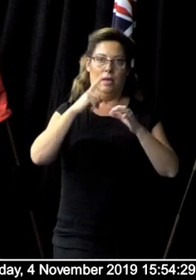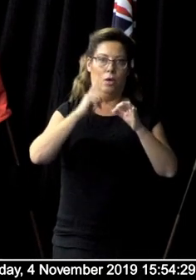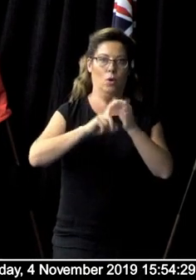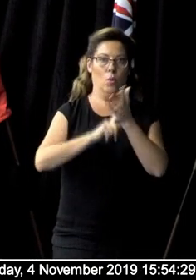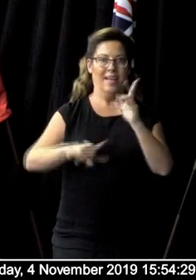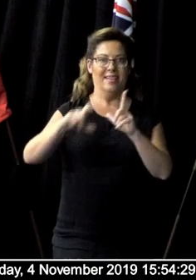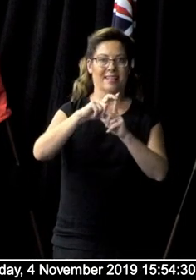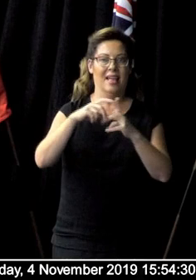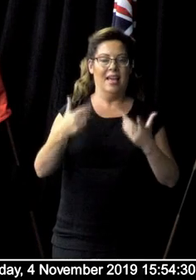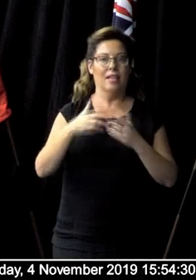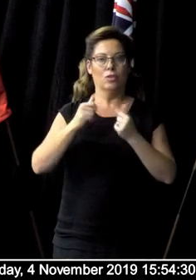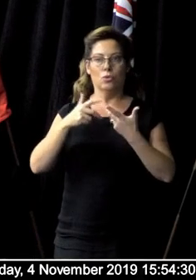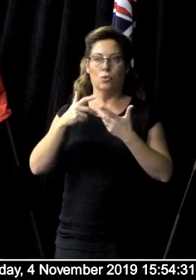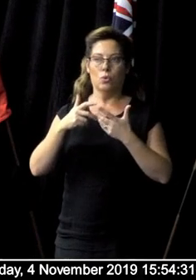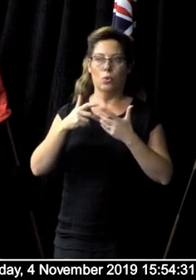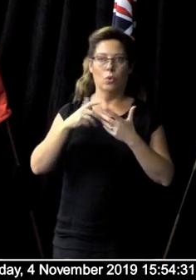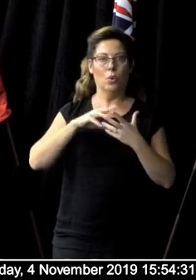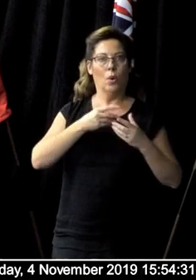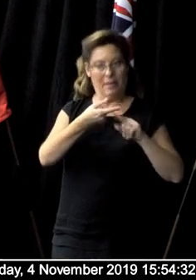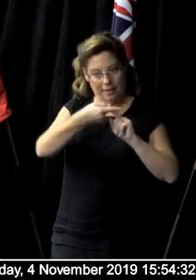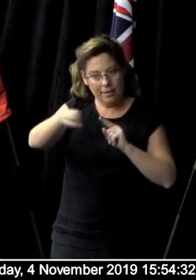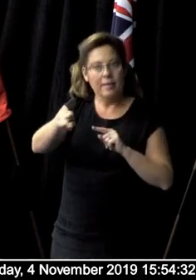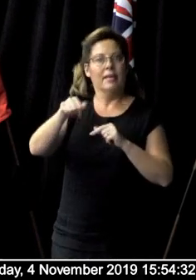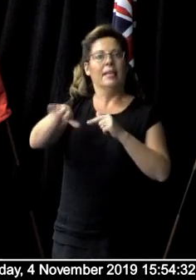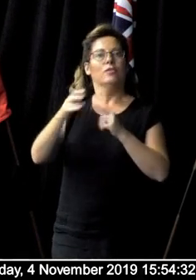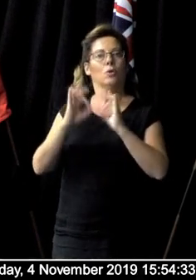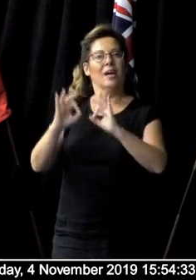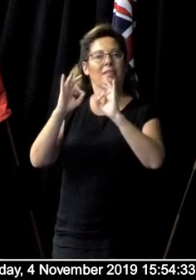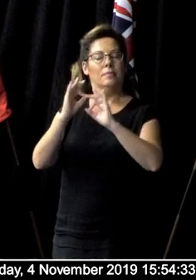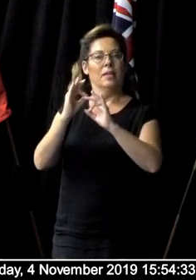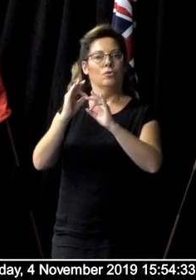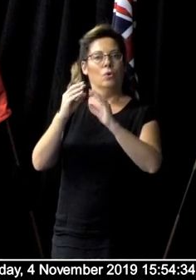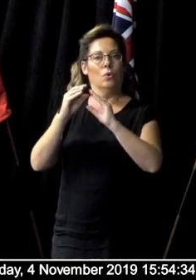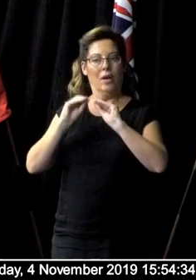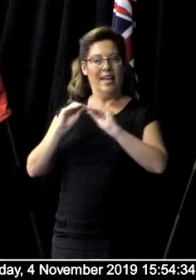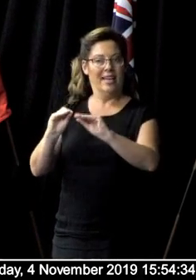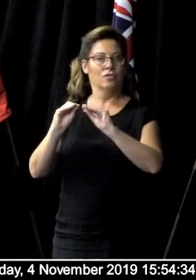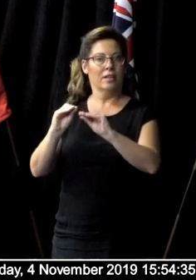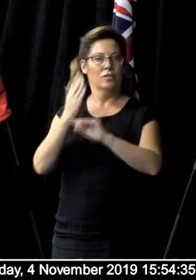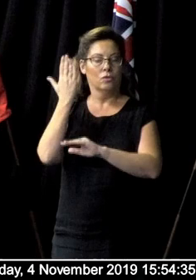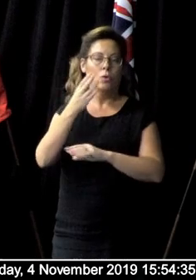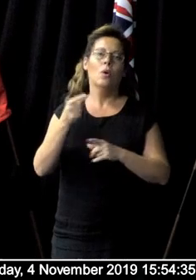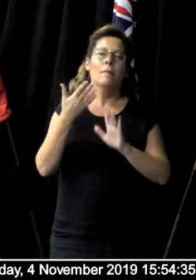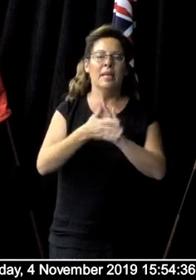education school you have to have an intellectual impairment, and I would ask